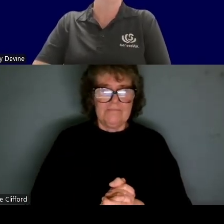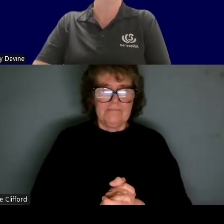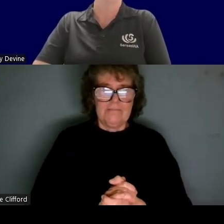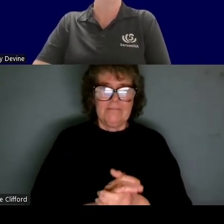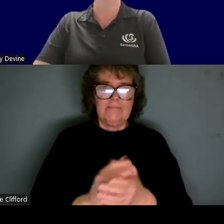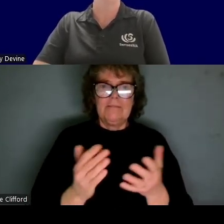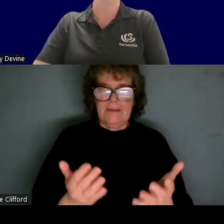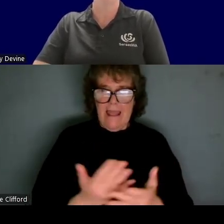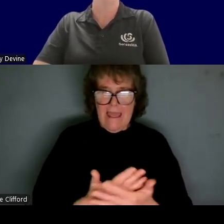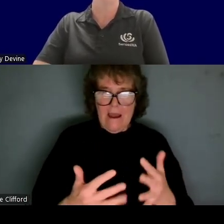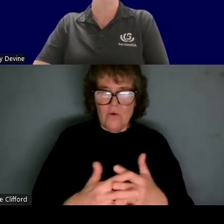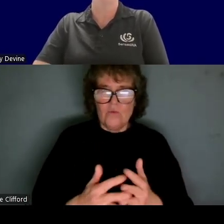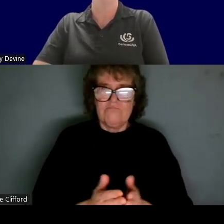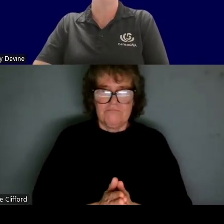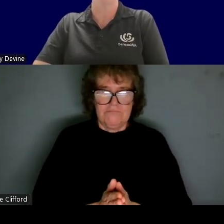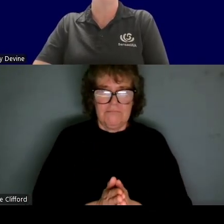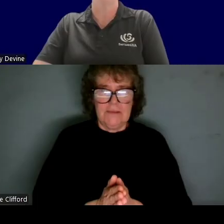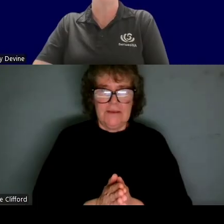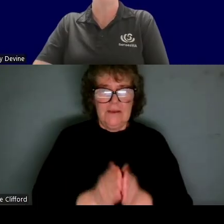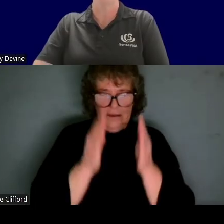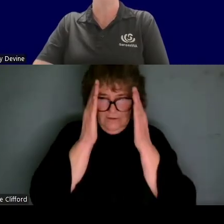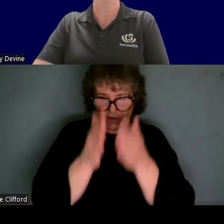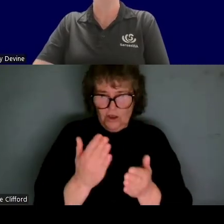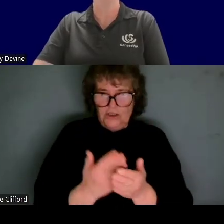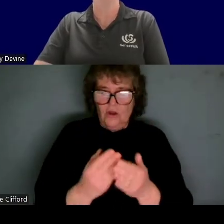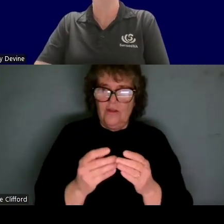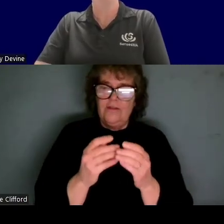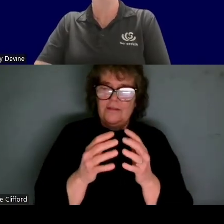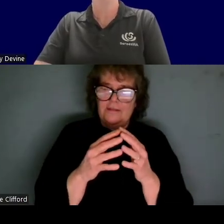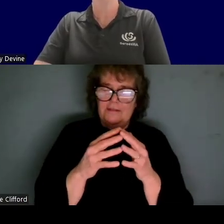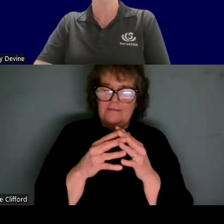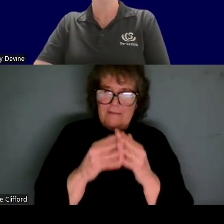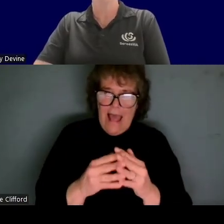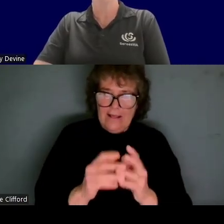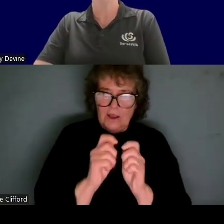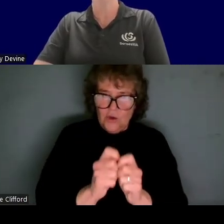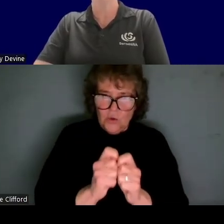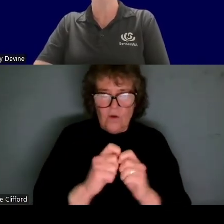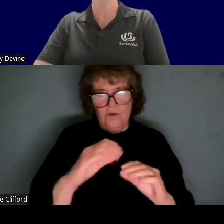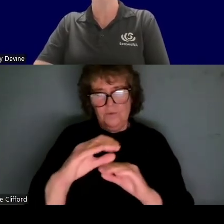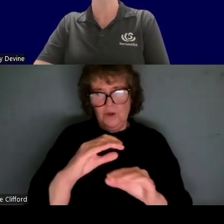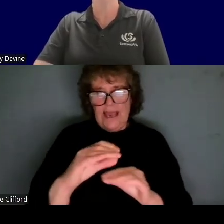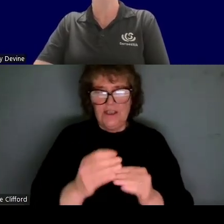through focusing on the value of communication interaction and this might mean supporting staff